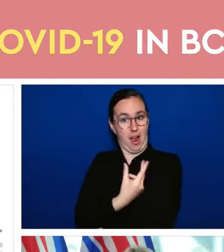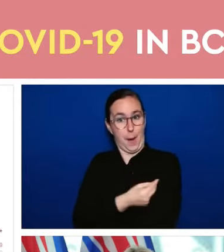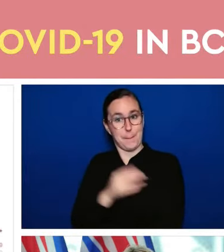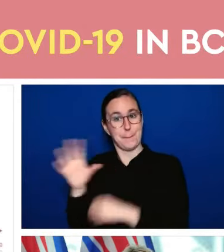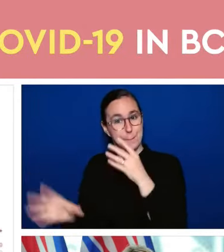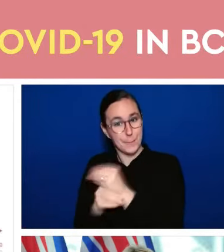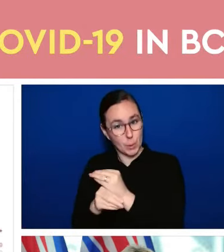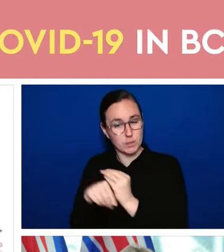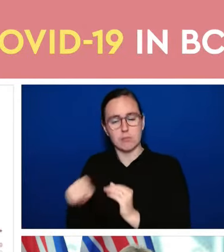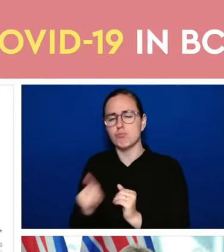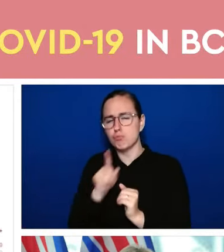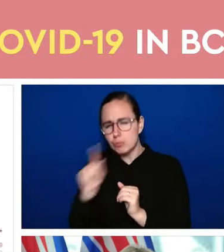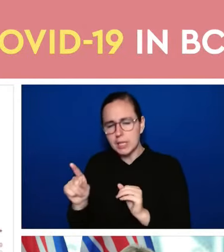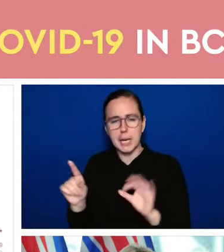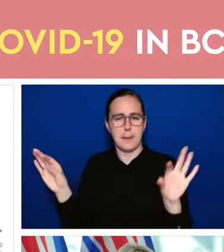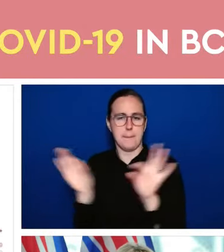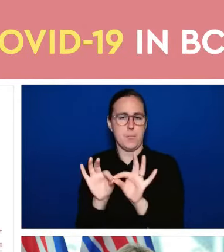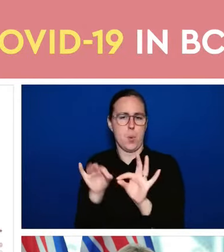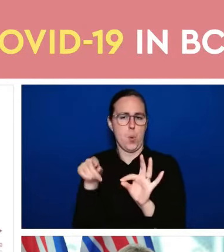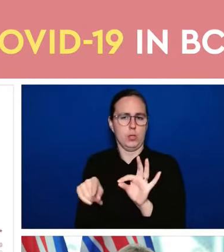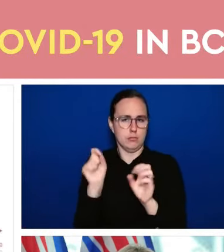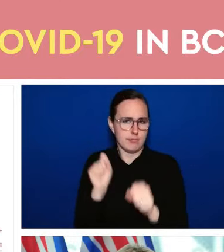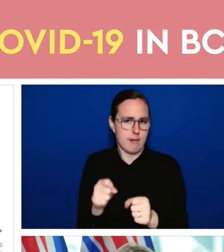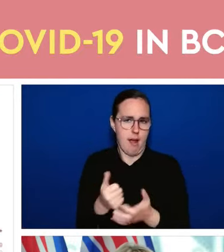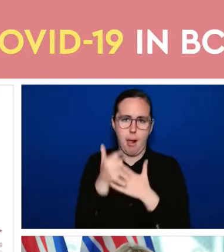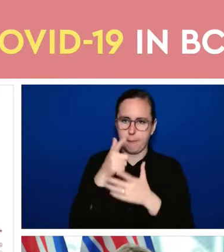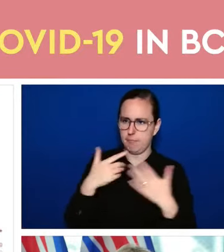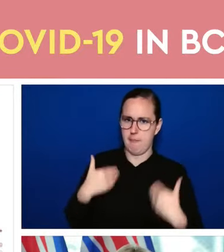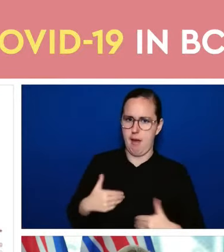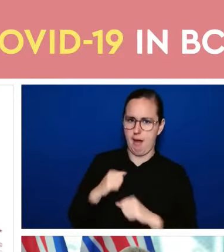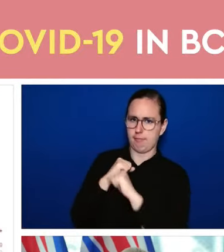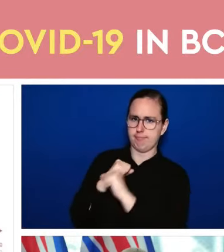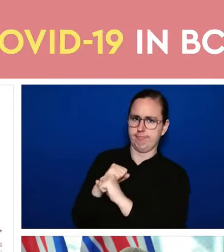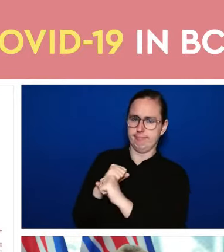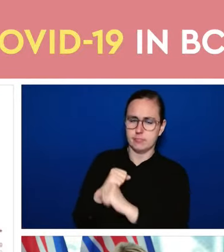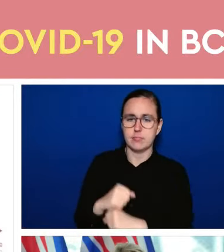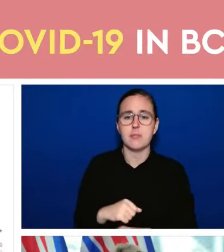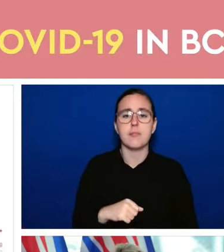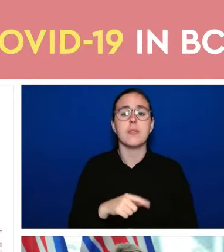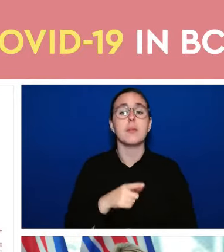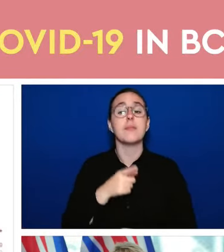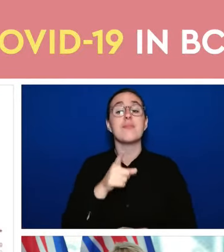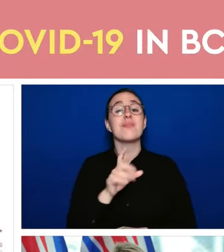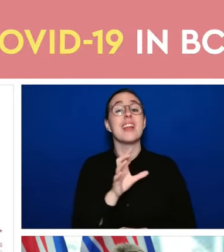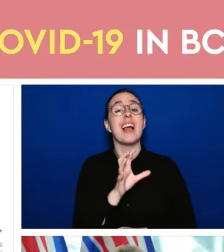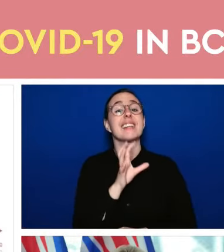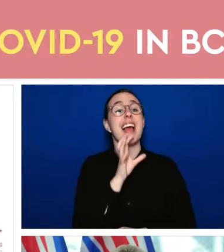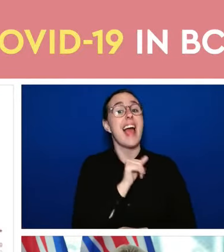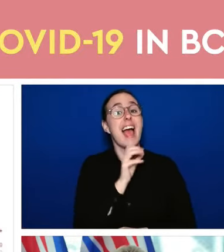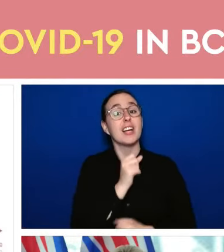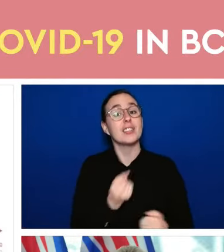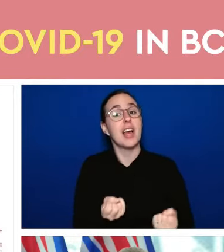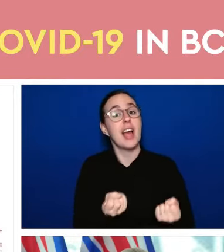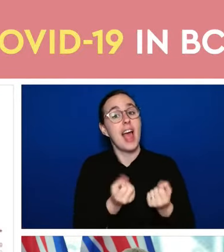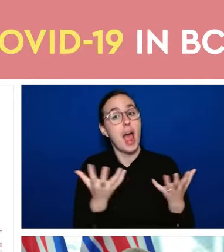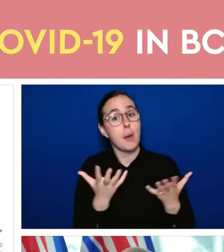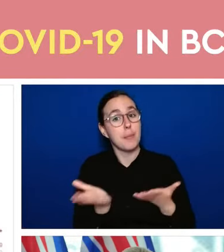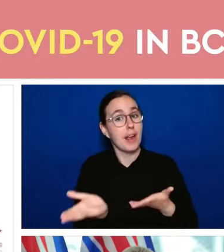are seeing very low rates of hospitalisation severe illness or long term supply insured. And